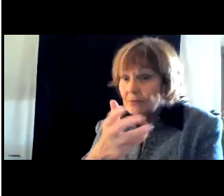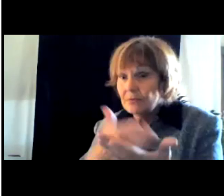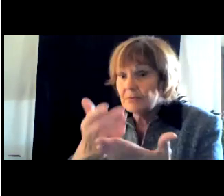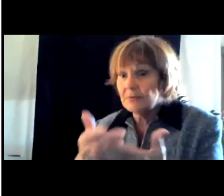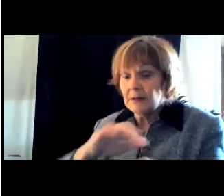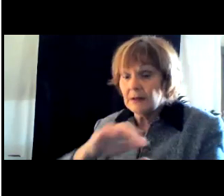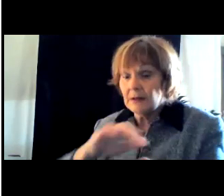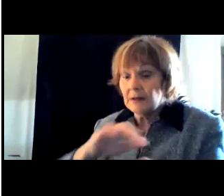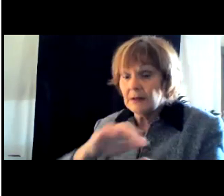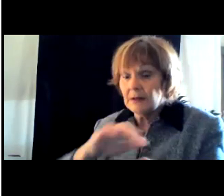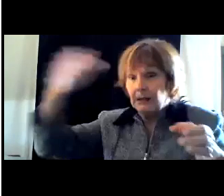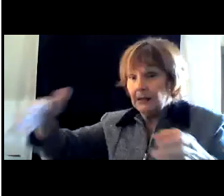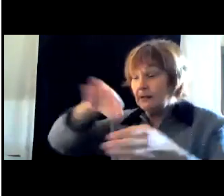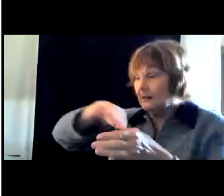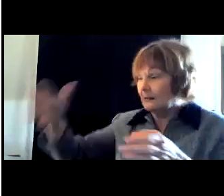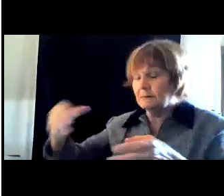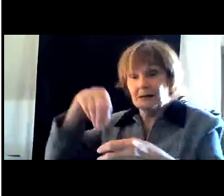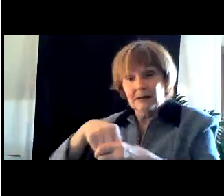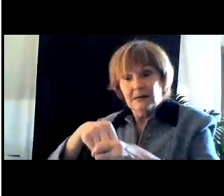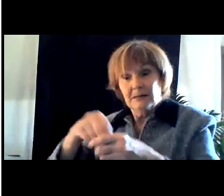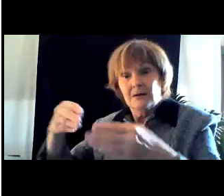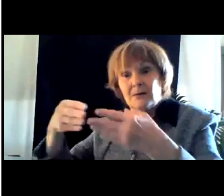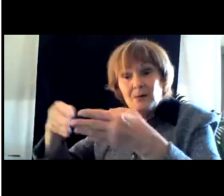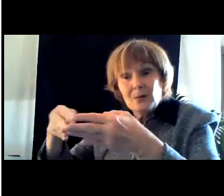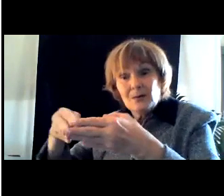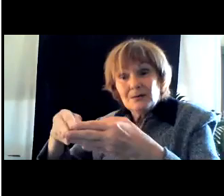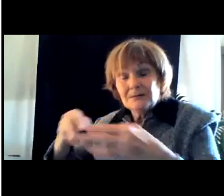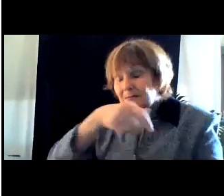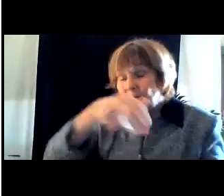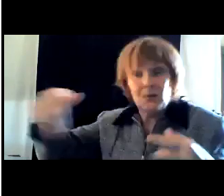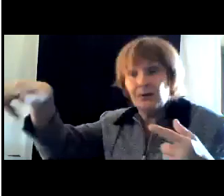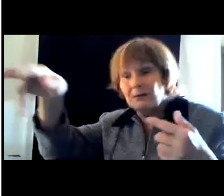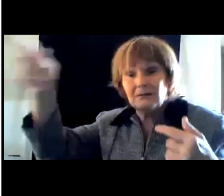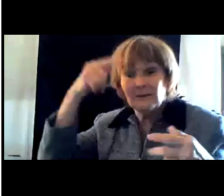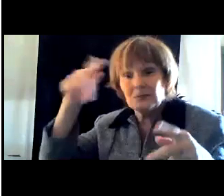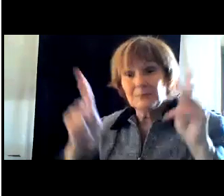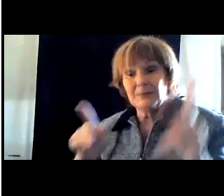that's on our corners and that's on our sidewalks, making it virtually impossible for folks with wheelchairs to get through?